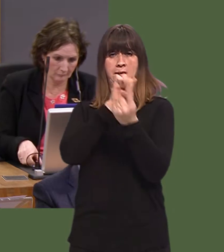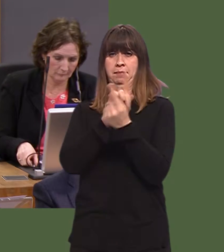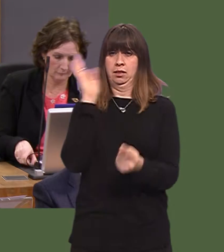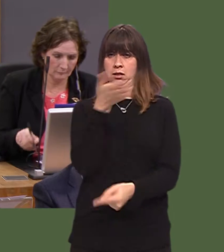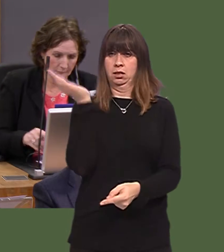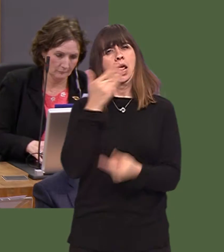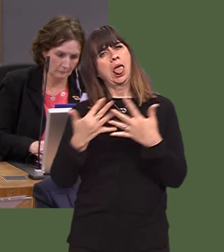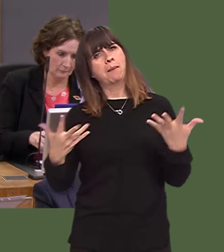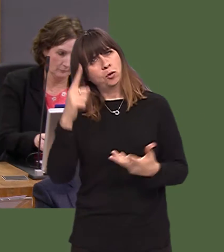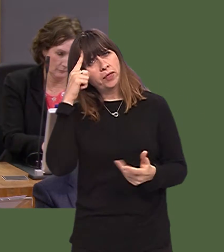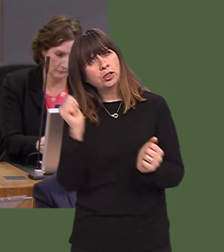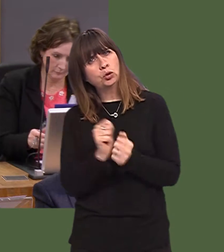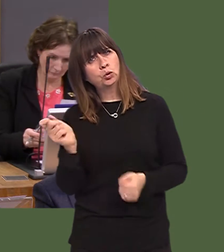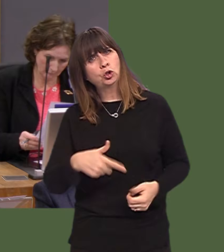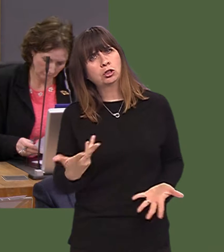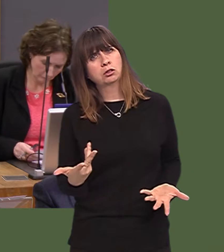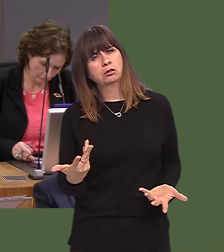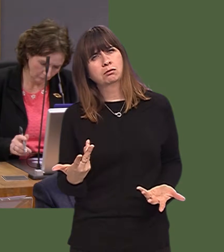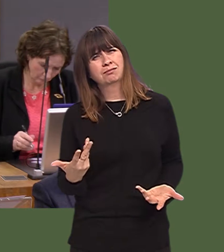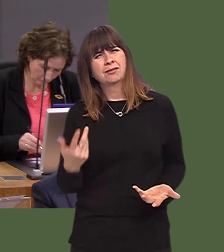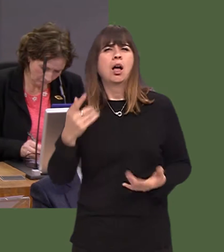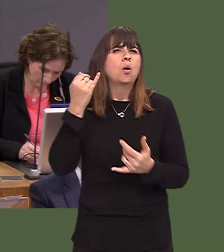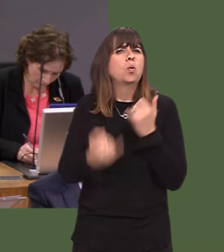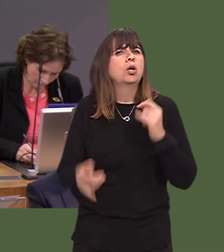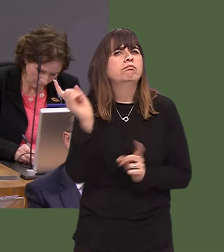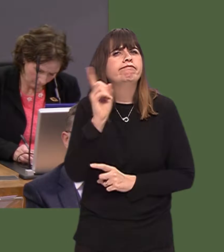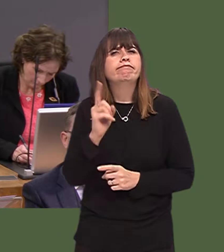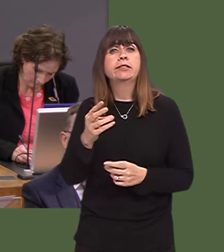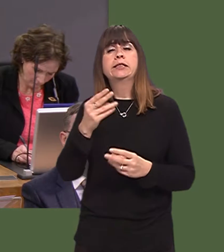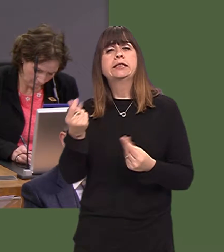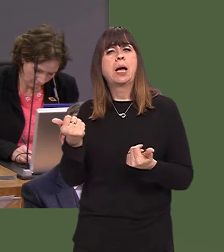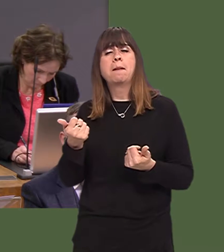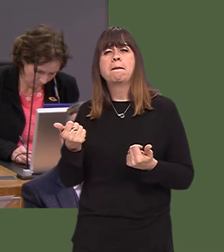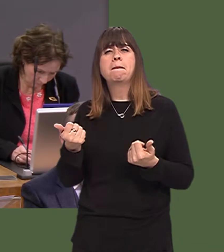Particularly in relation to home visits for patients who are housebound, the Royal College